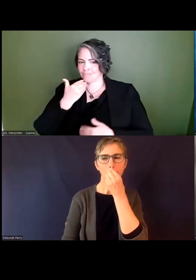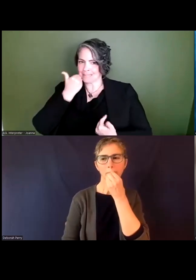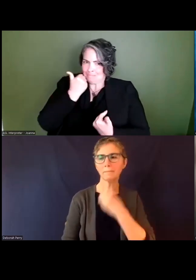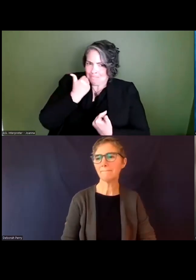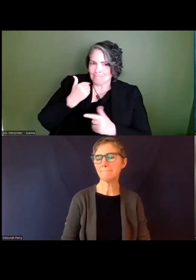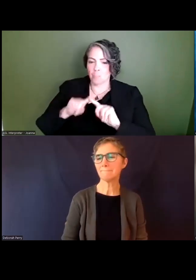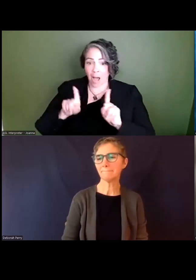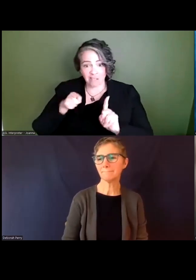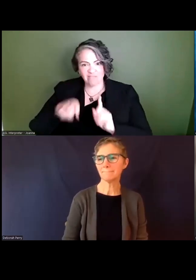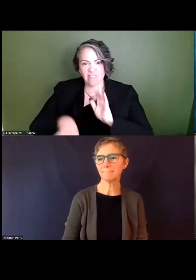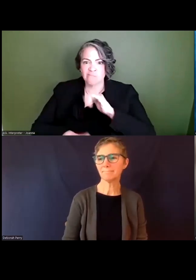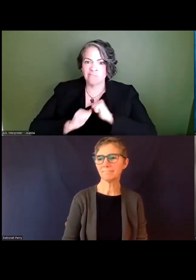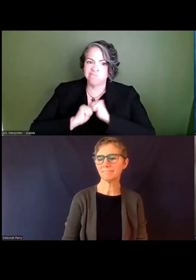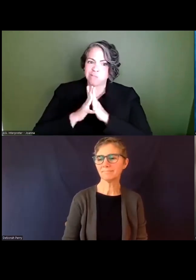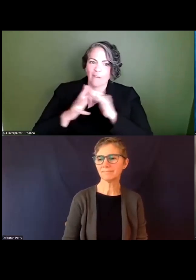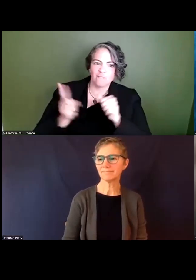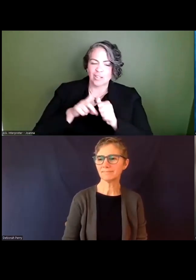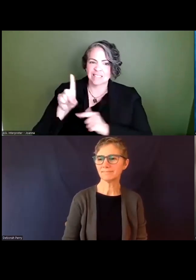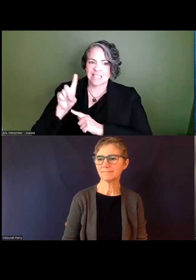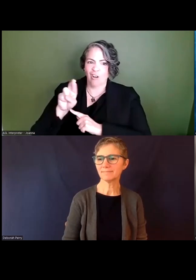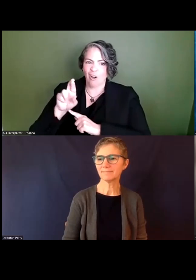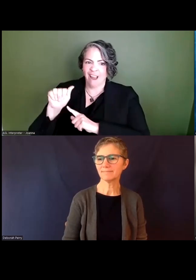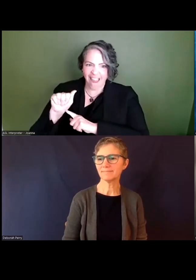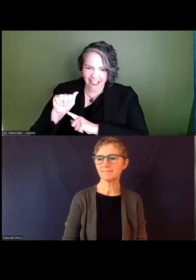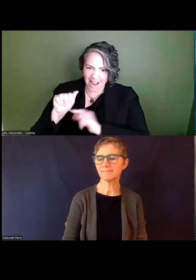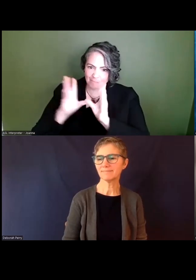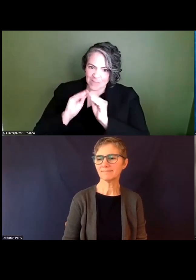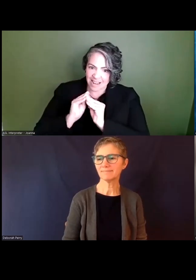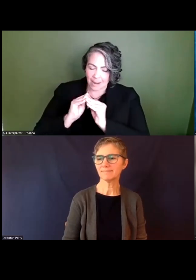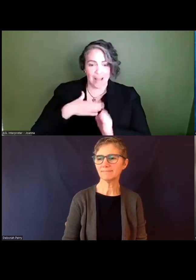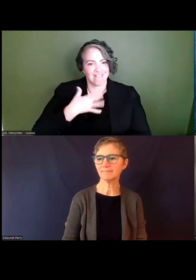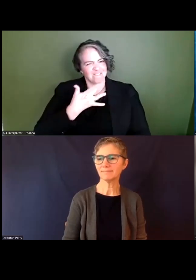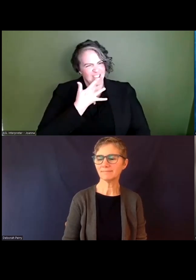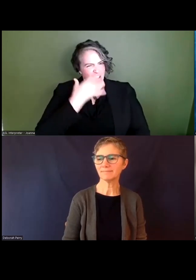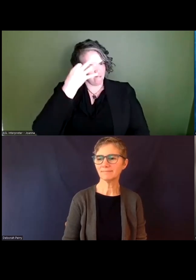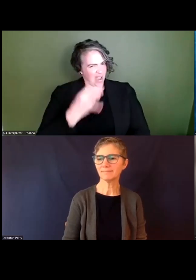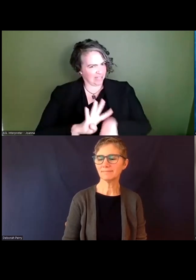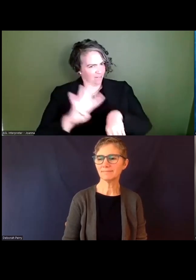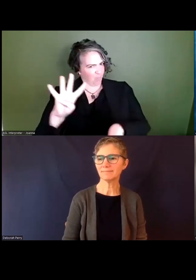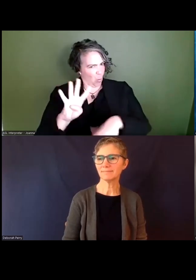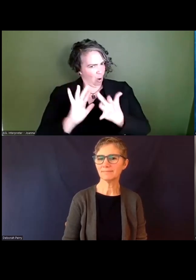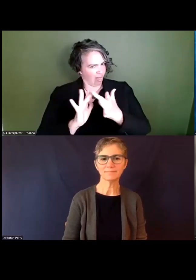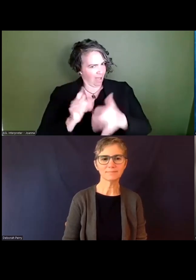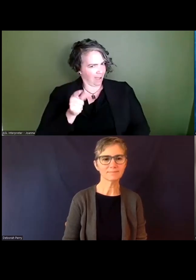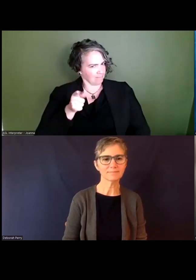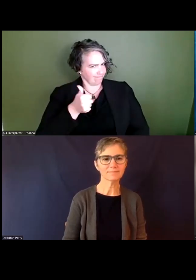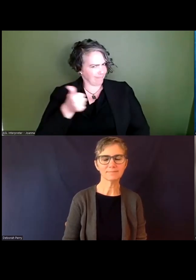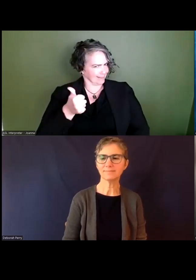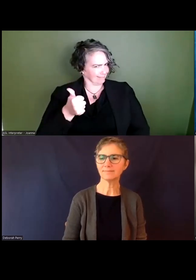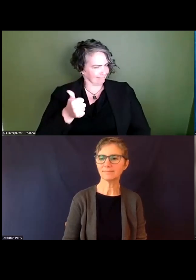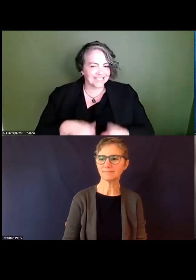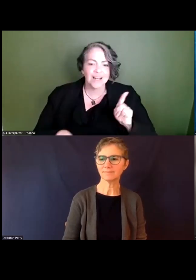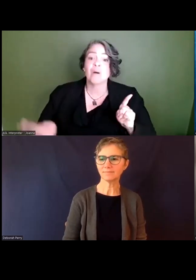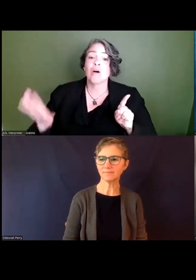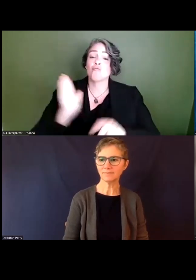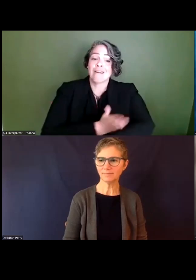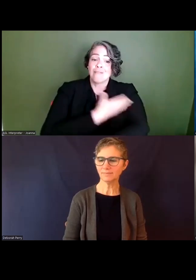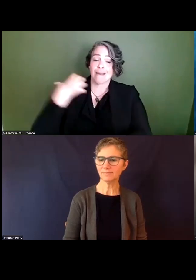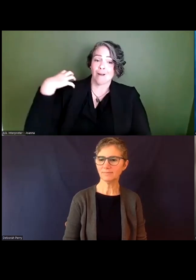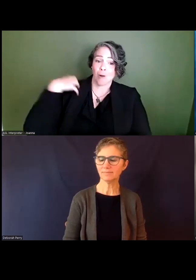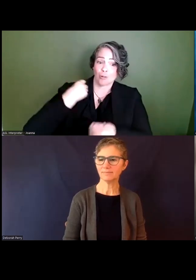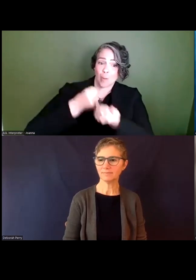my personal favorite: Fridays at four online. So Recovery Coaching supports just like CPSs,